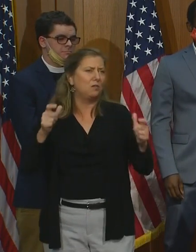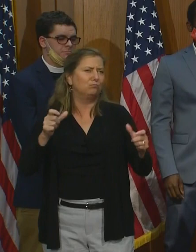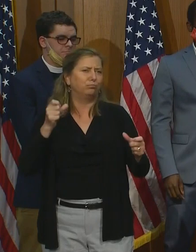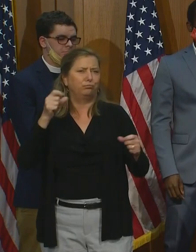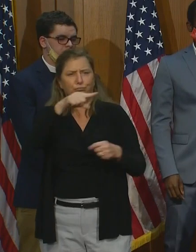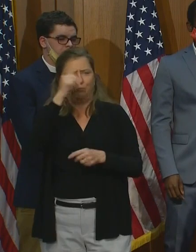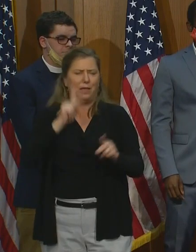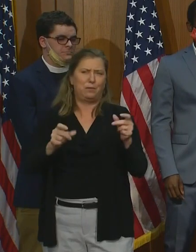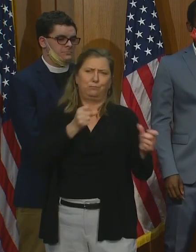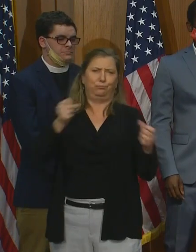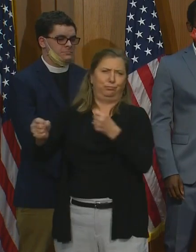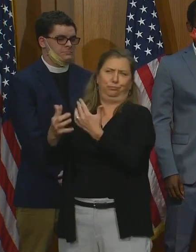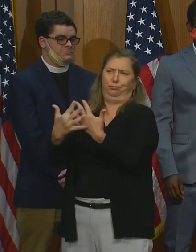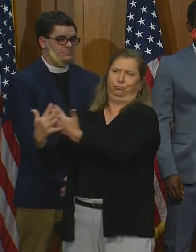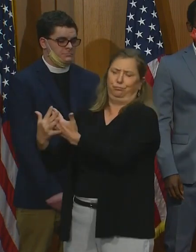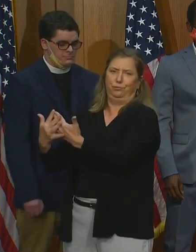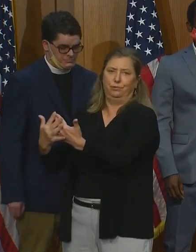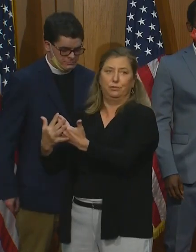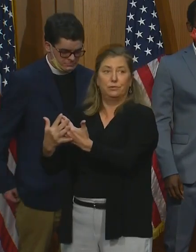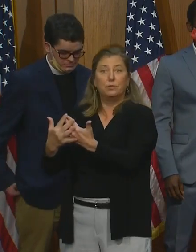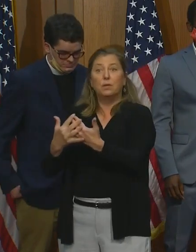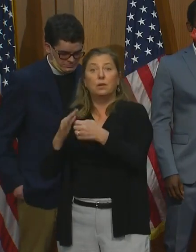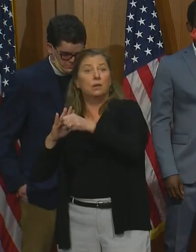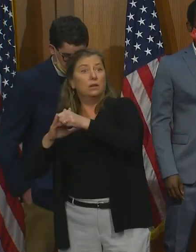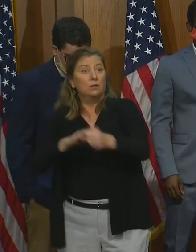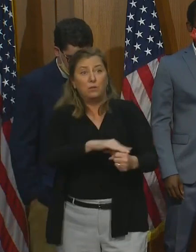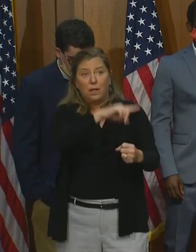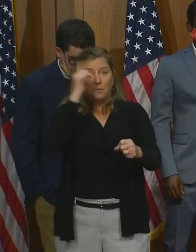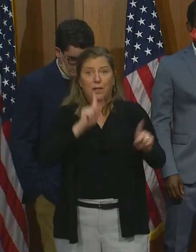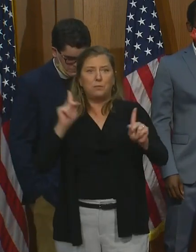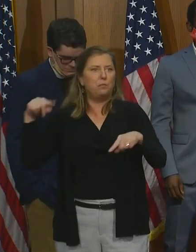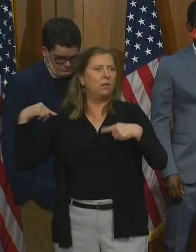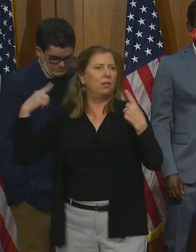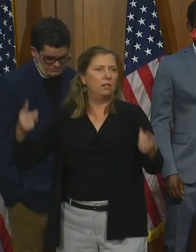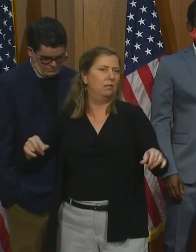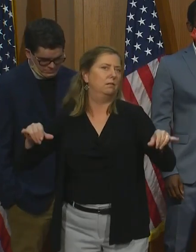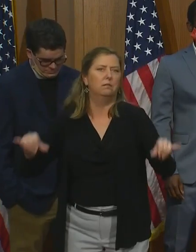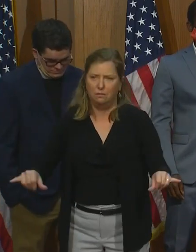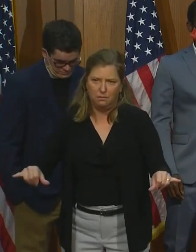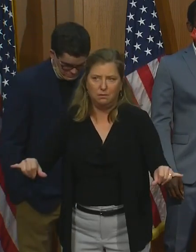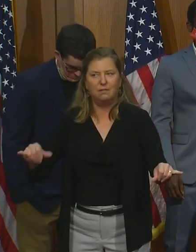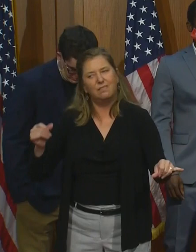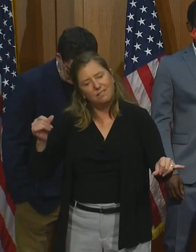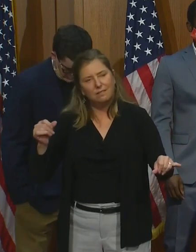INCARCERATION. BLACK OPPRESSION